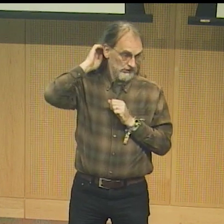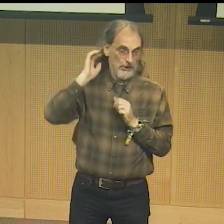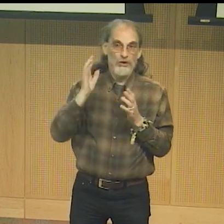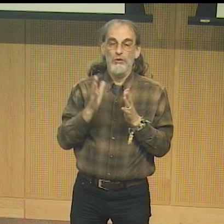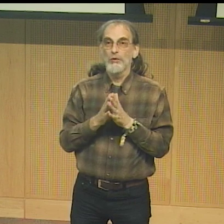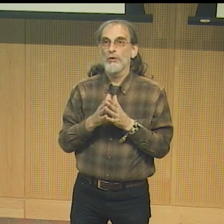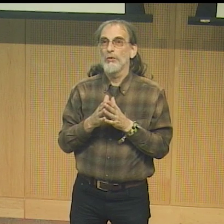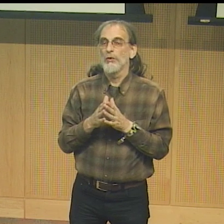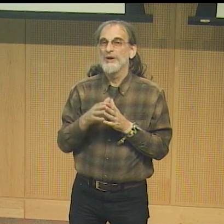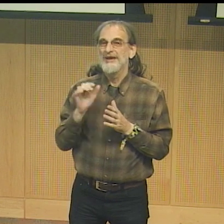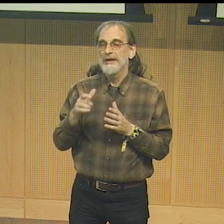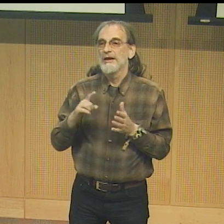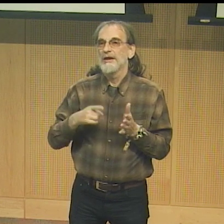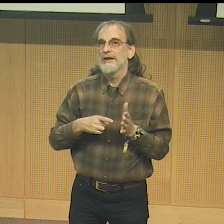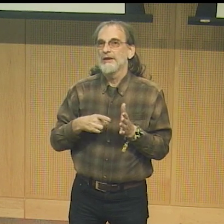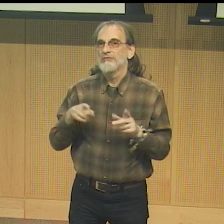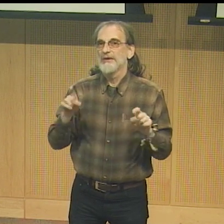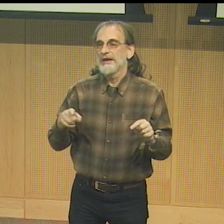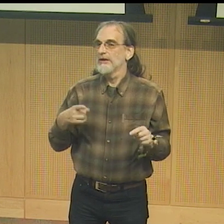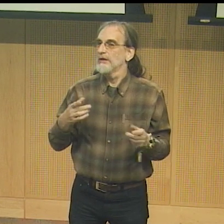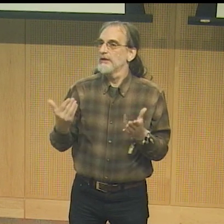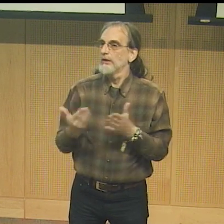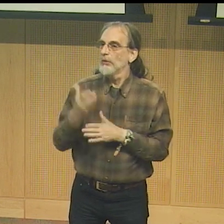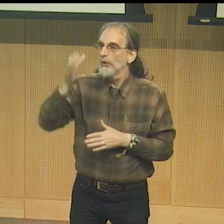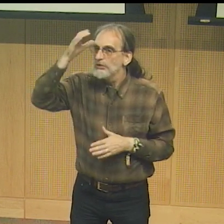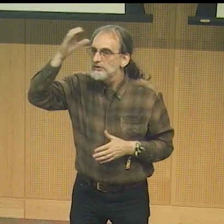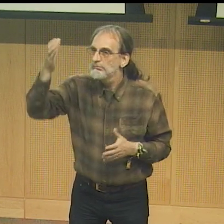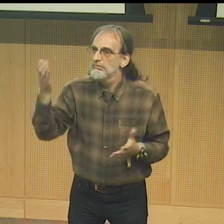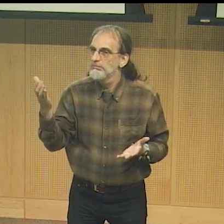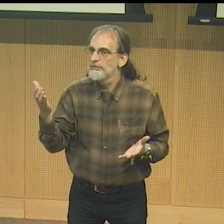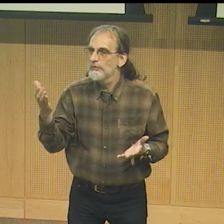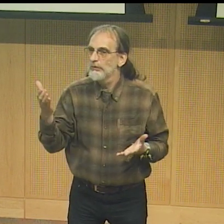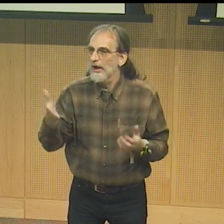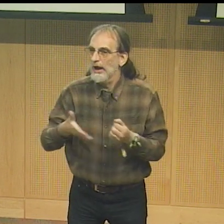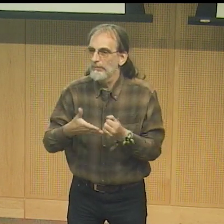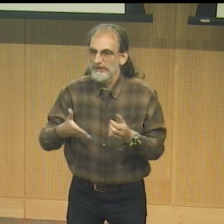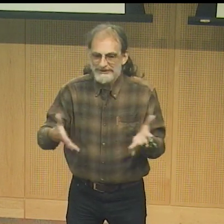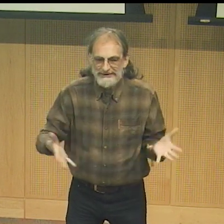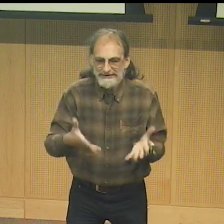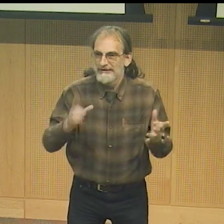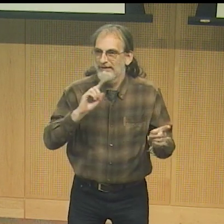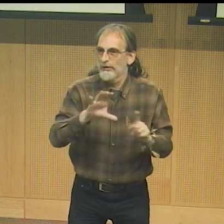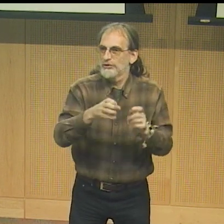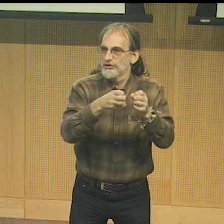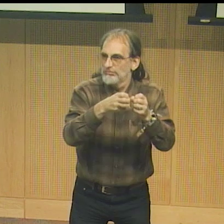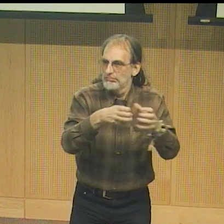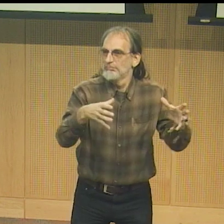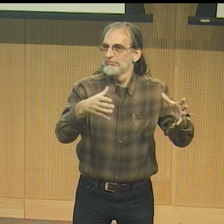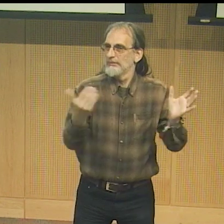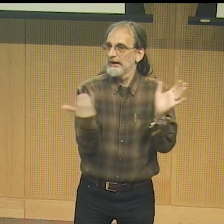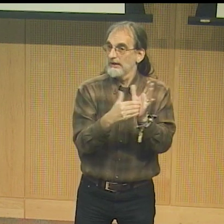of those from the outside trying to impose their views on us. I think it's important that we think about Deaf culture